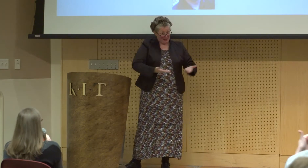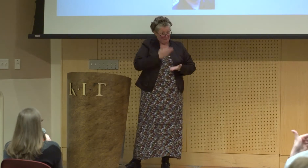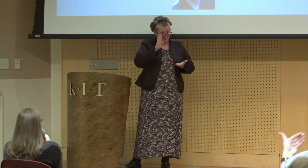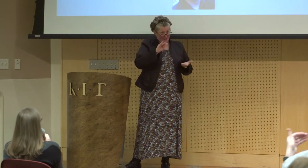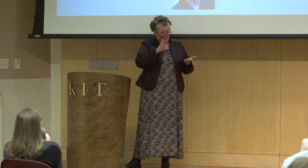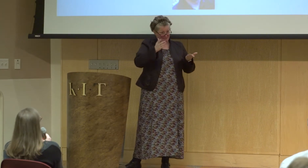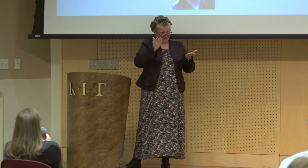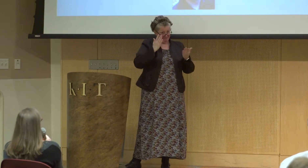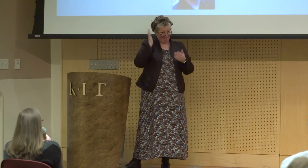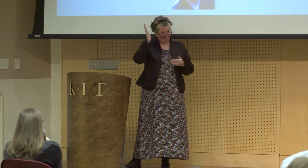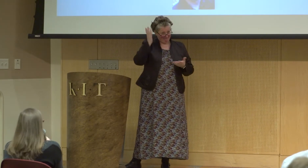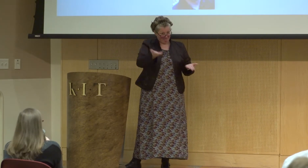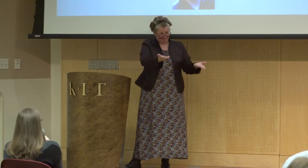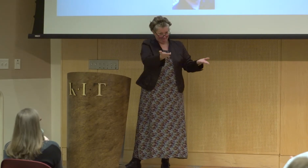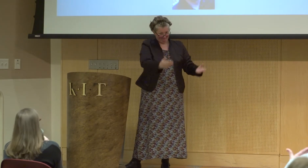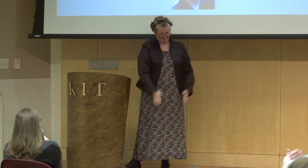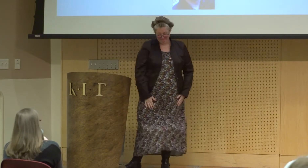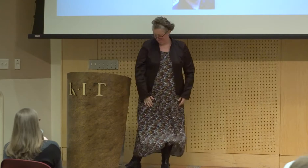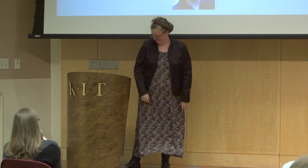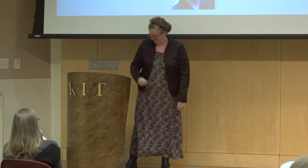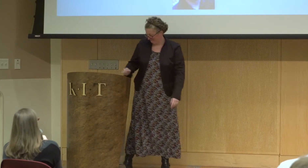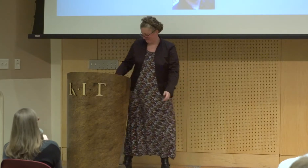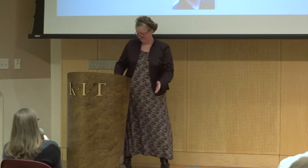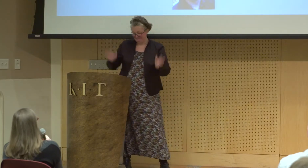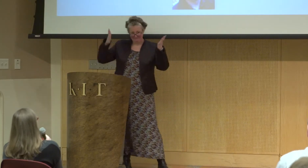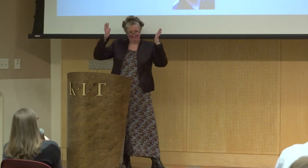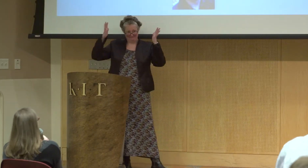as part of that uh, involvement there. So please welcome Dr. Pollard now.